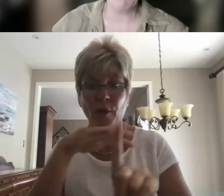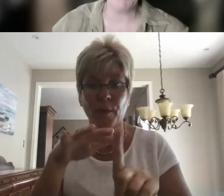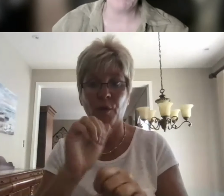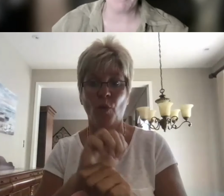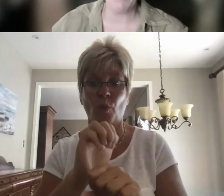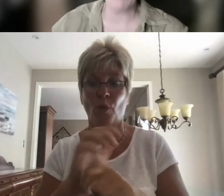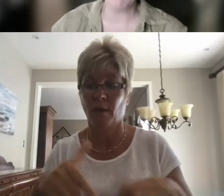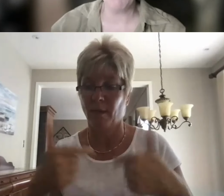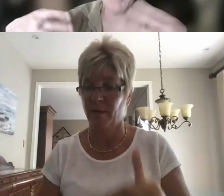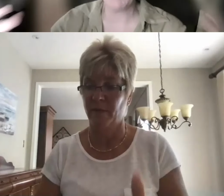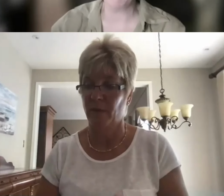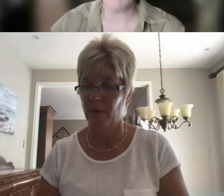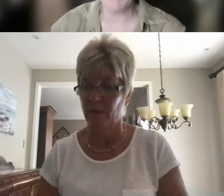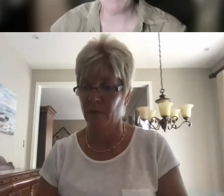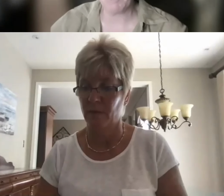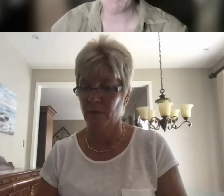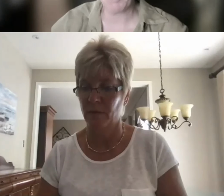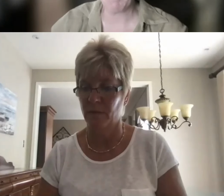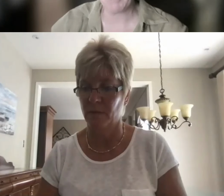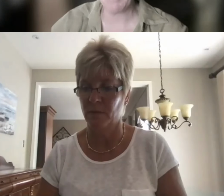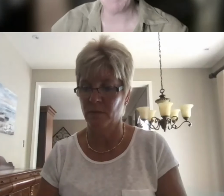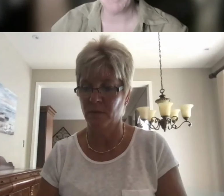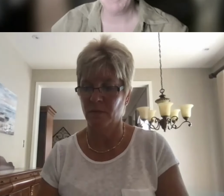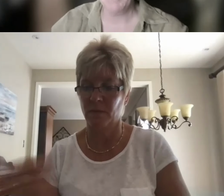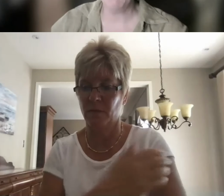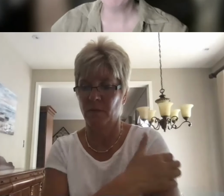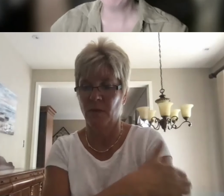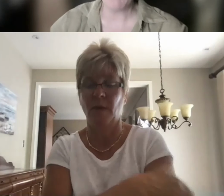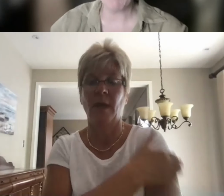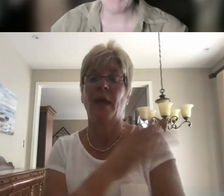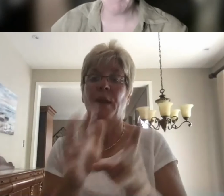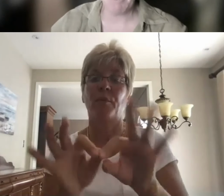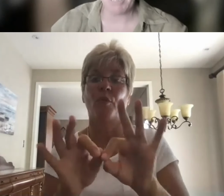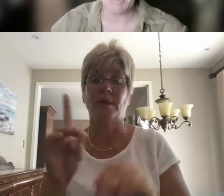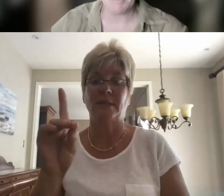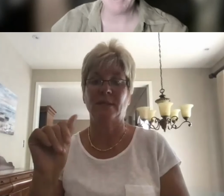rethought it from a disability first perspective. It would be better for everybody.